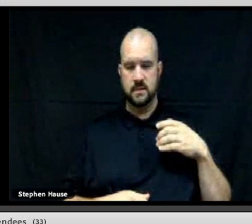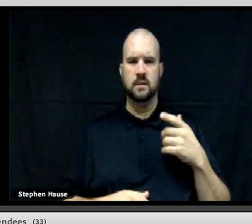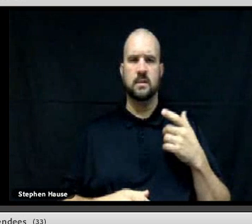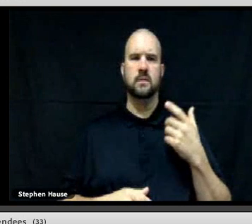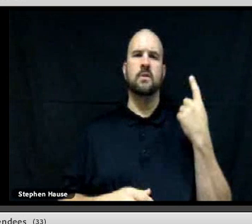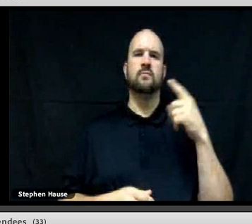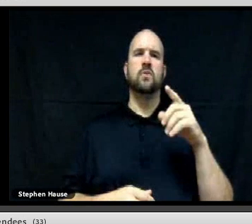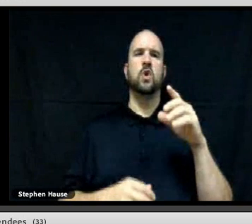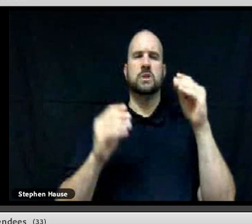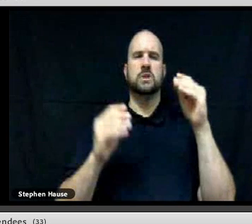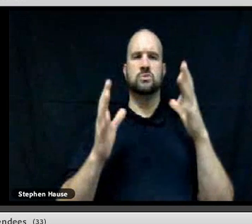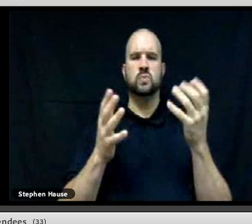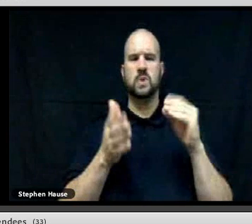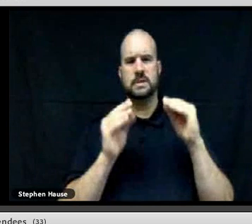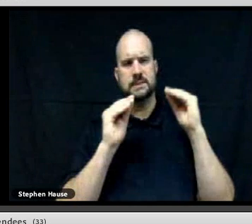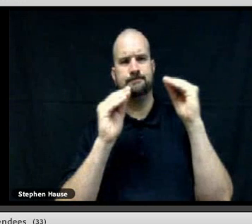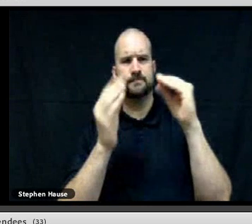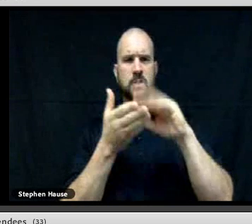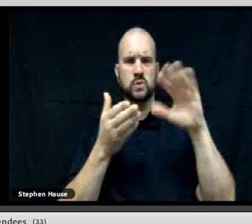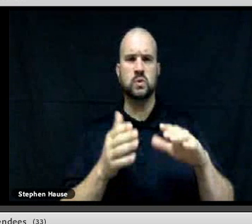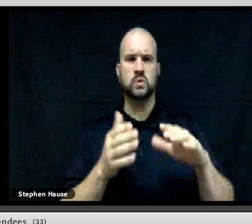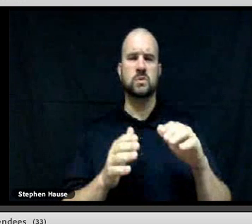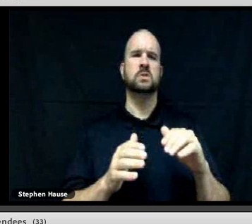about how to find primary resources